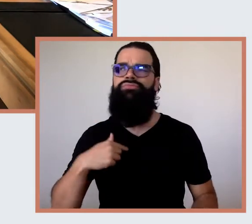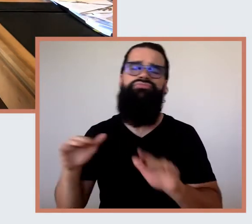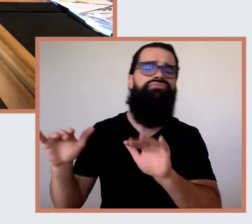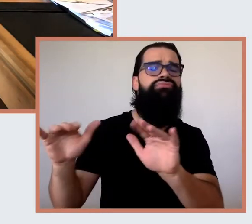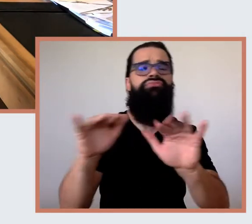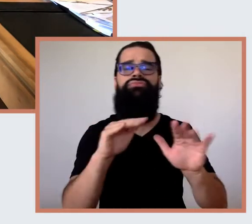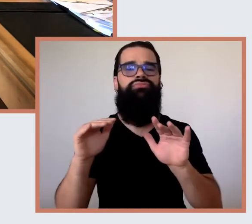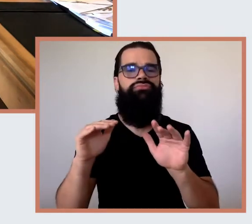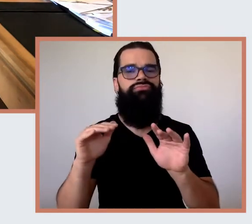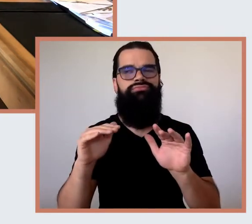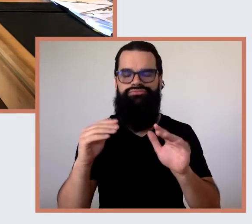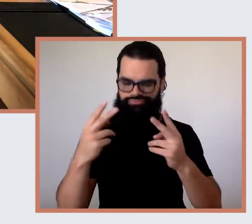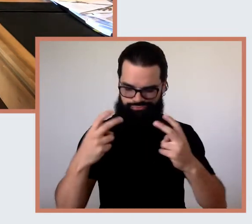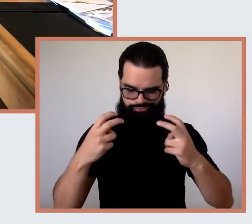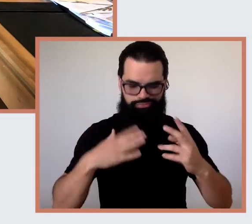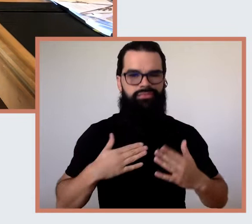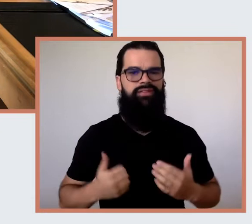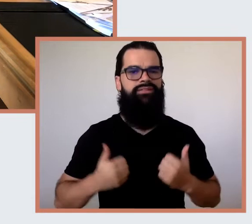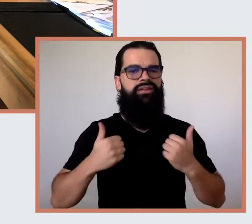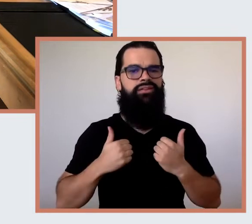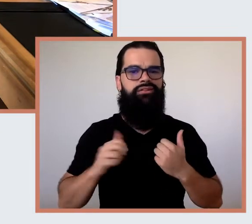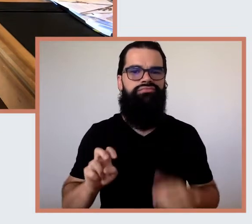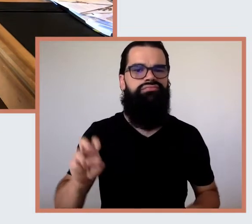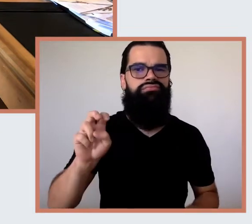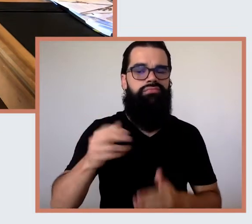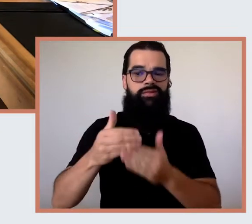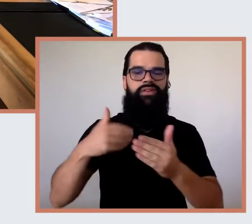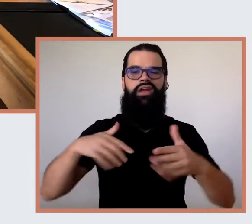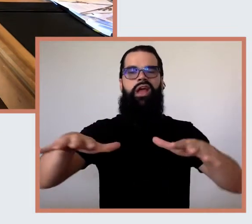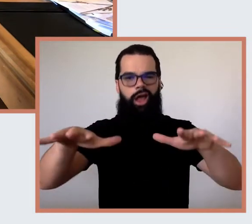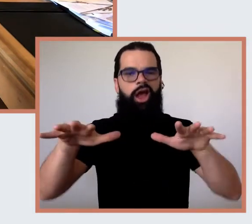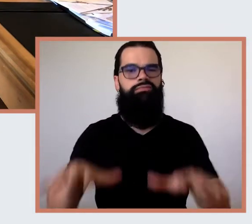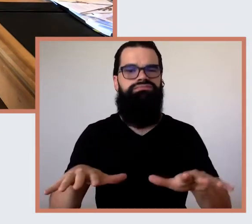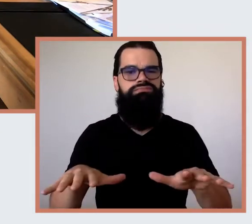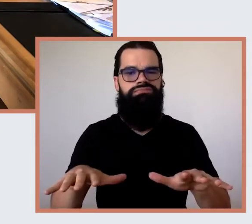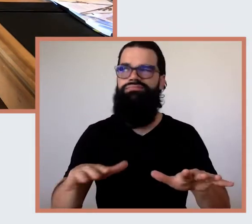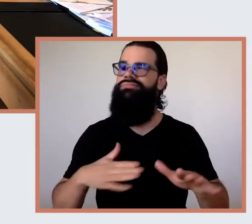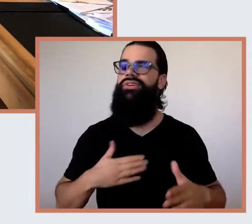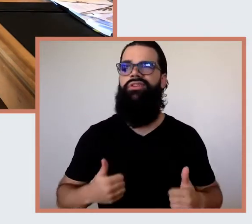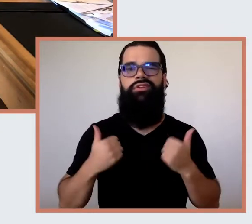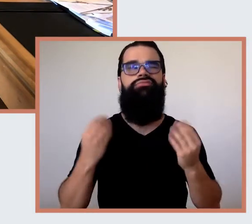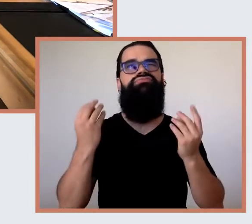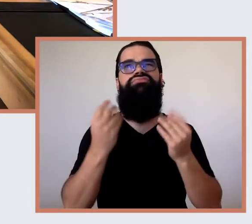what I was doing other than I was going to try to do something different with my life before I settled